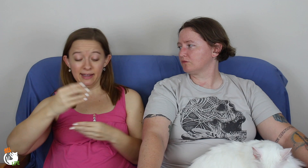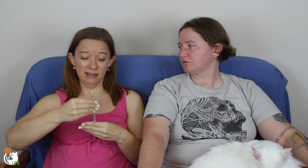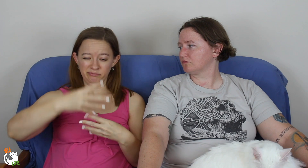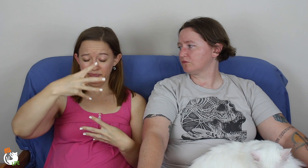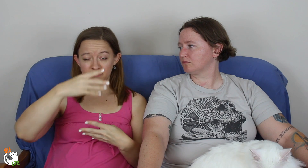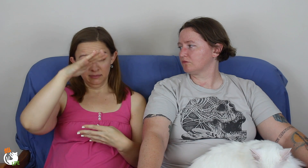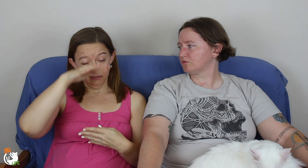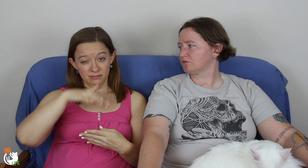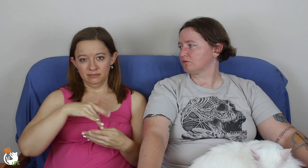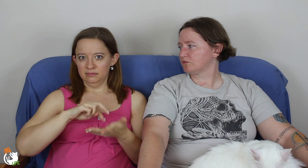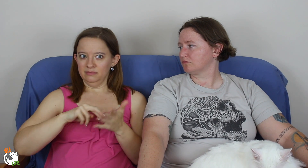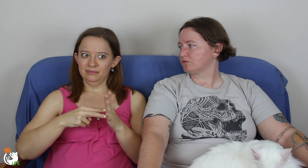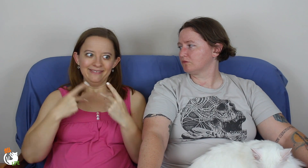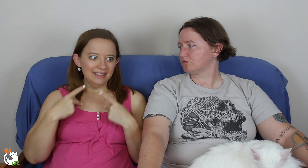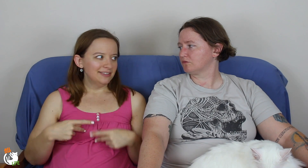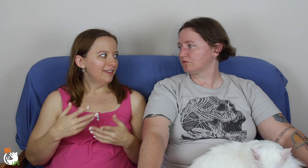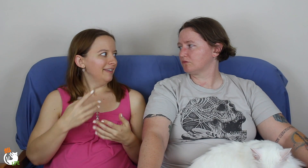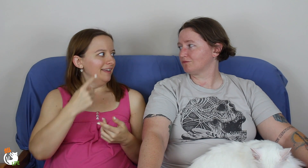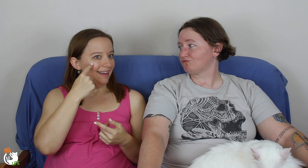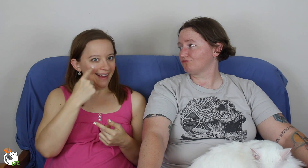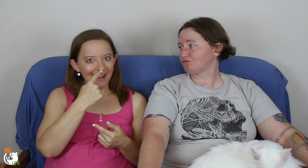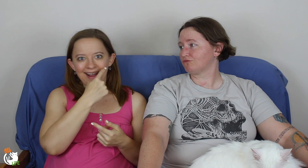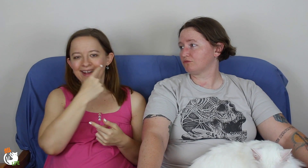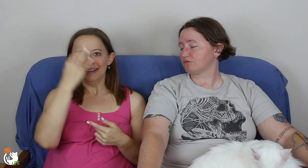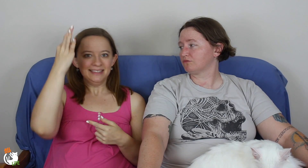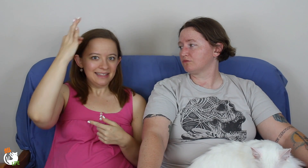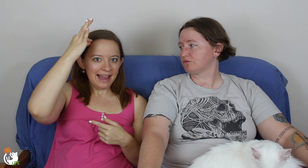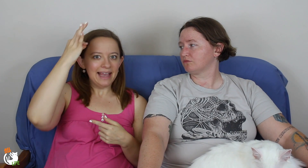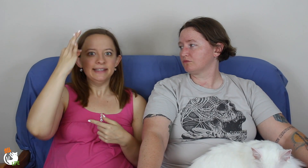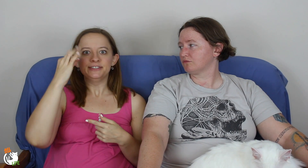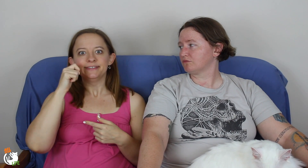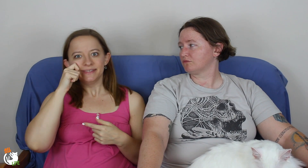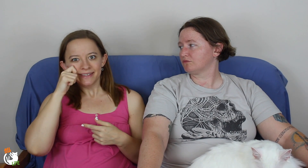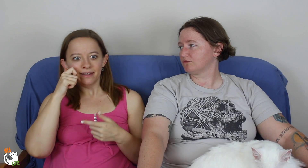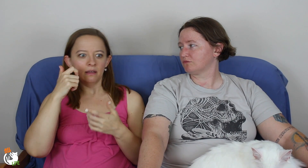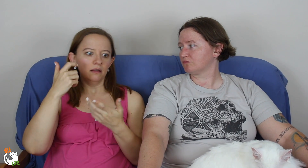So you click on that and then you can go through and I mean there are a lot. There's physical things like eye color, hair color,